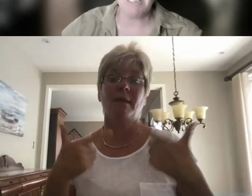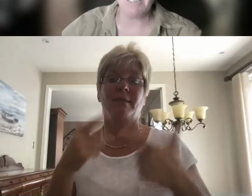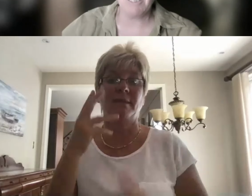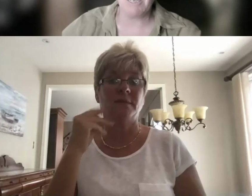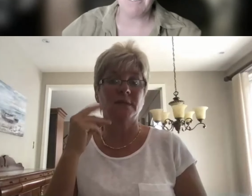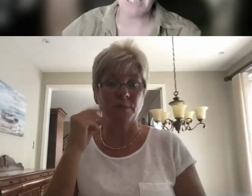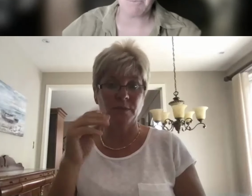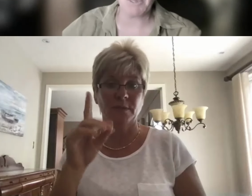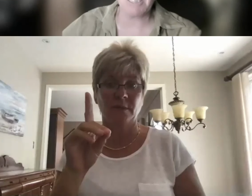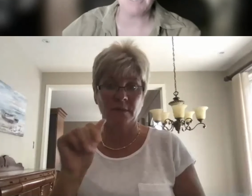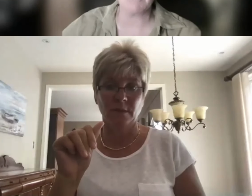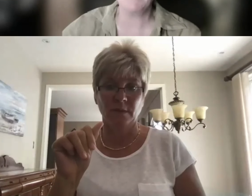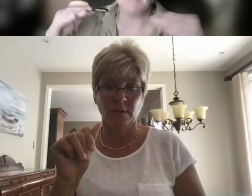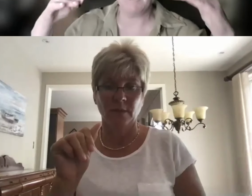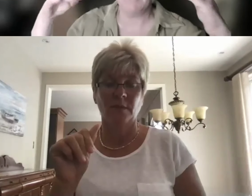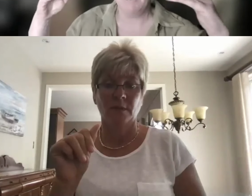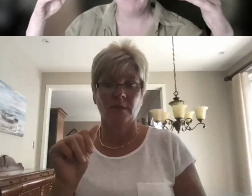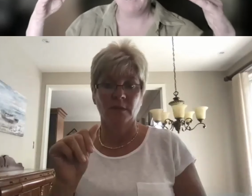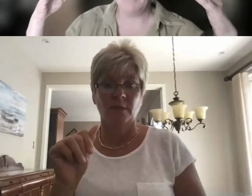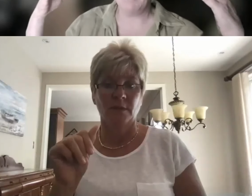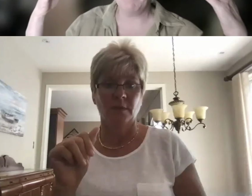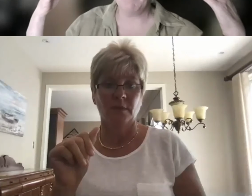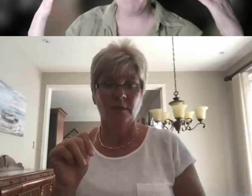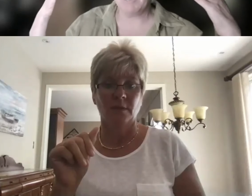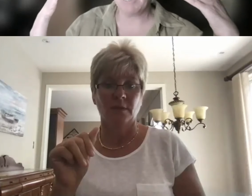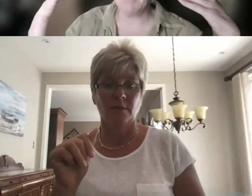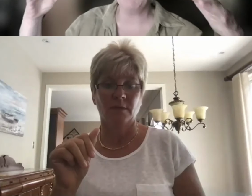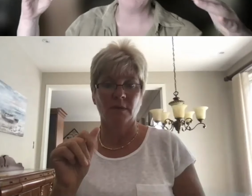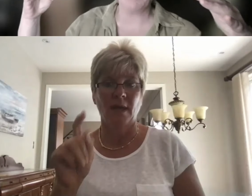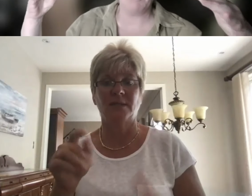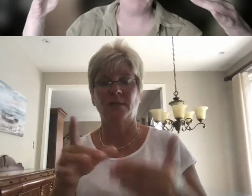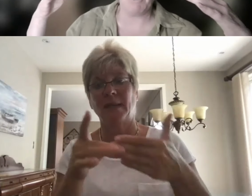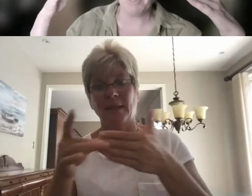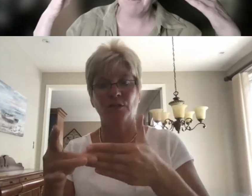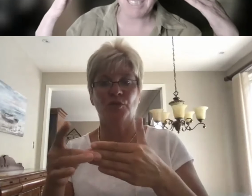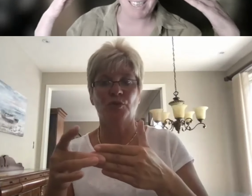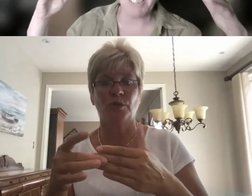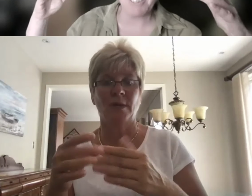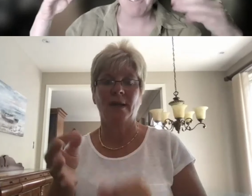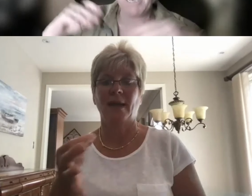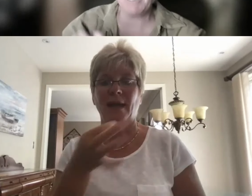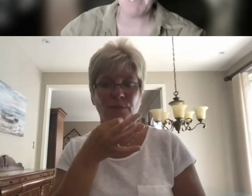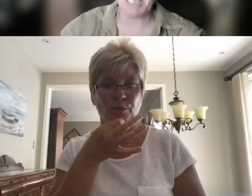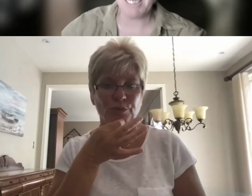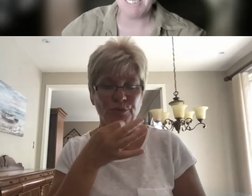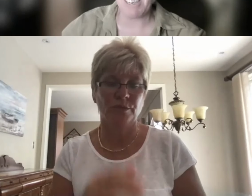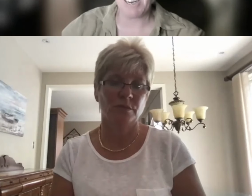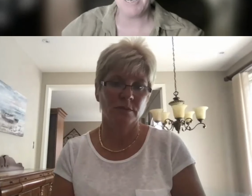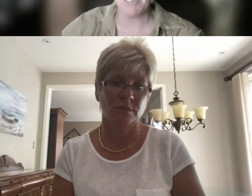an area of expertise similar to all of the other ways we hire